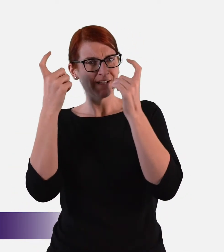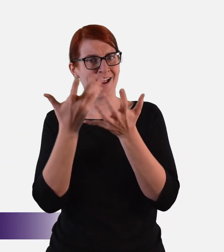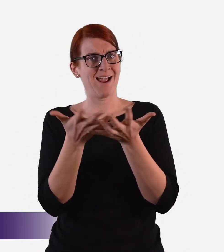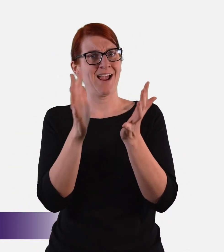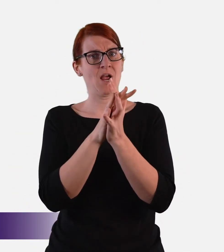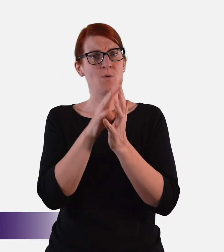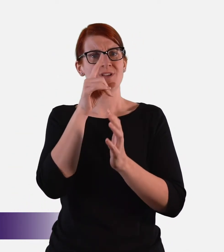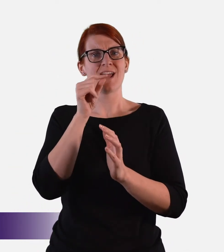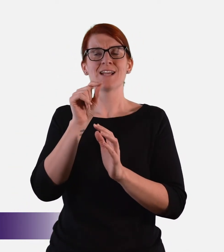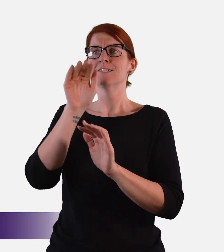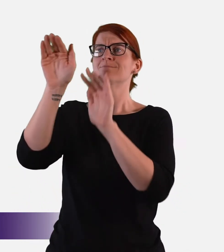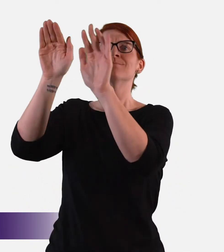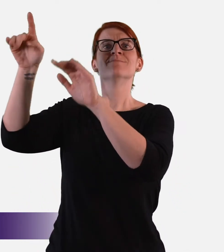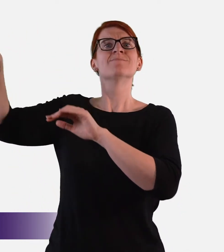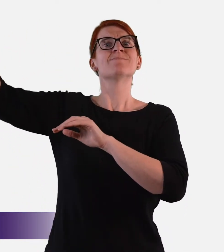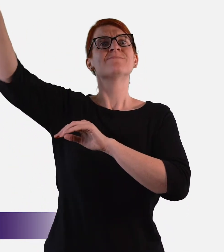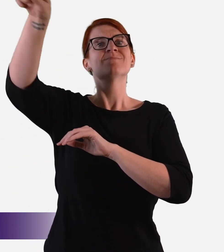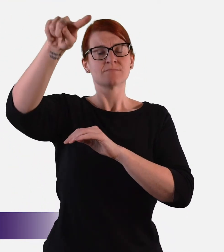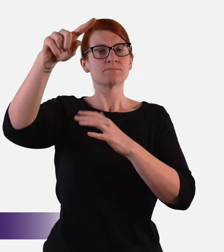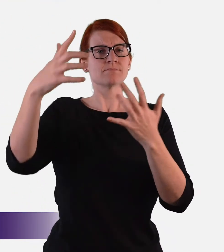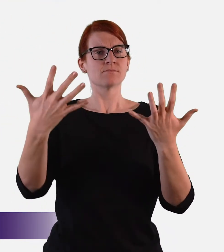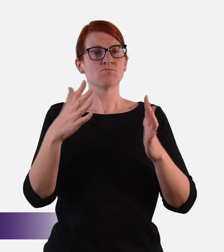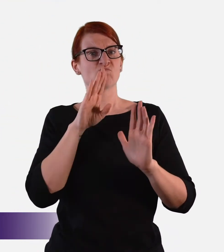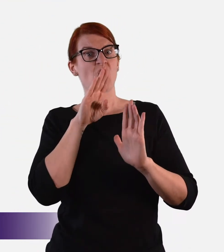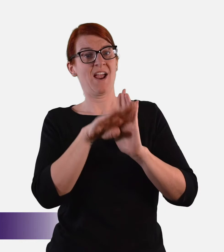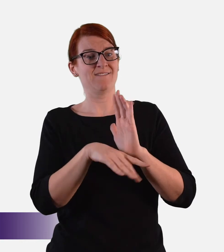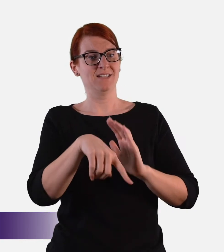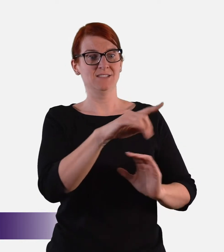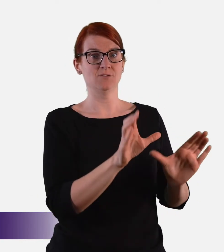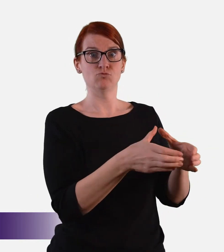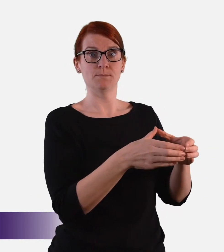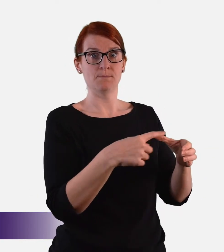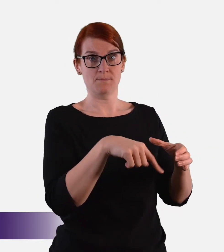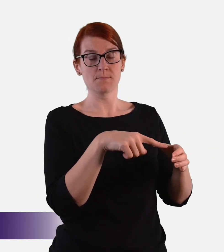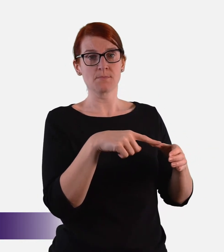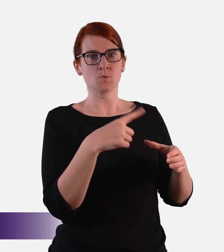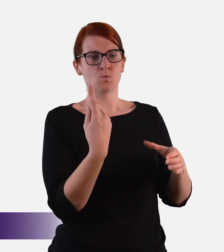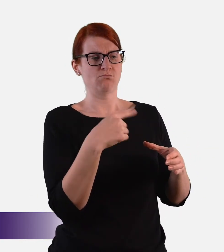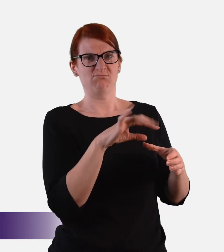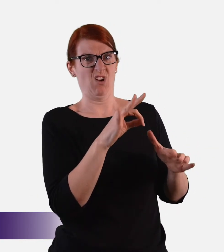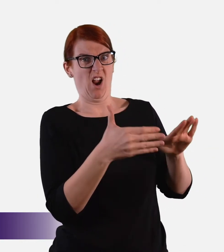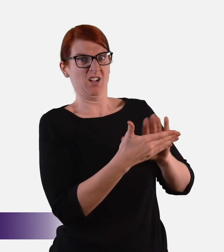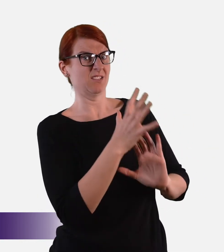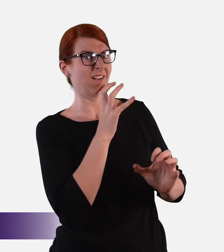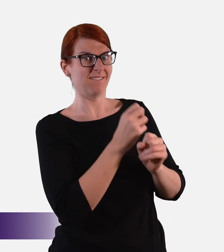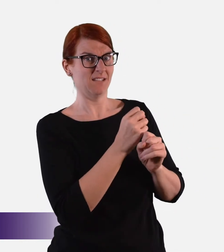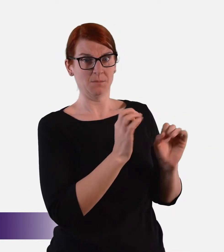how it could reach into closed, privately run,